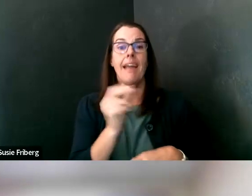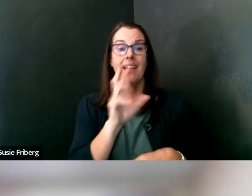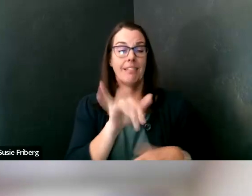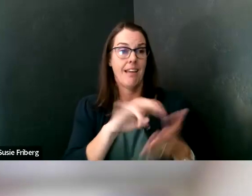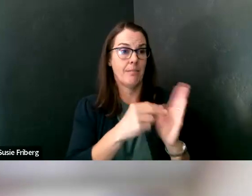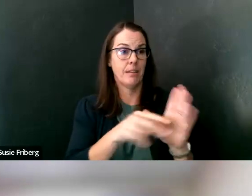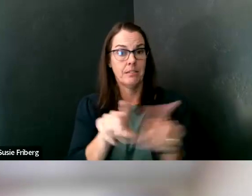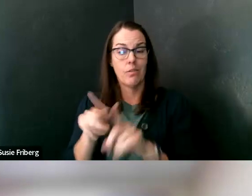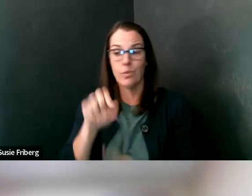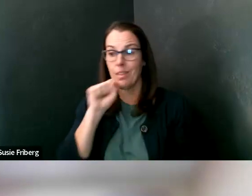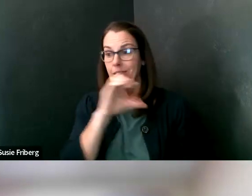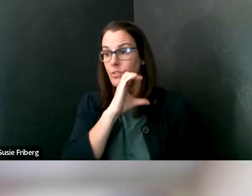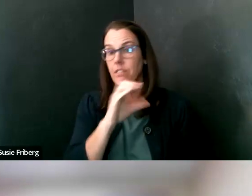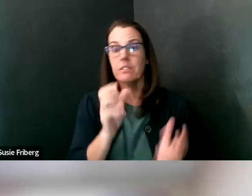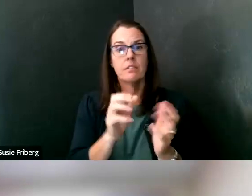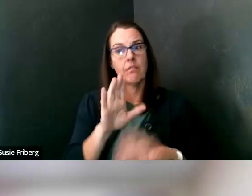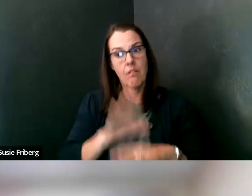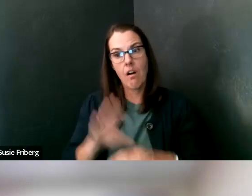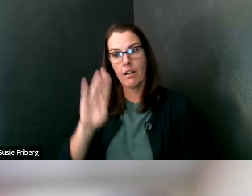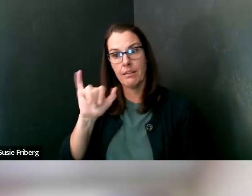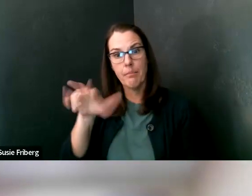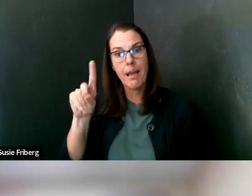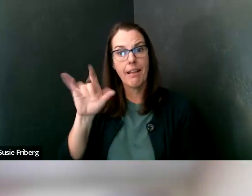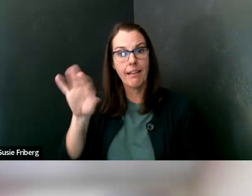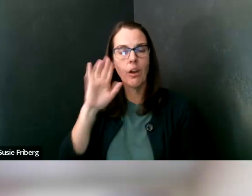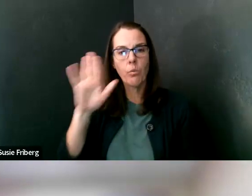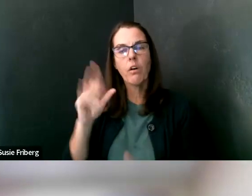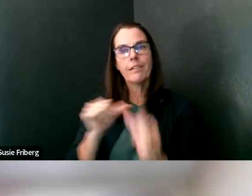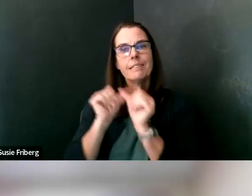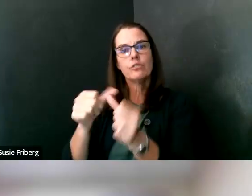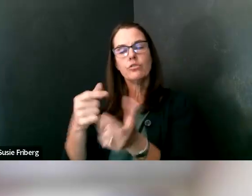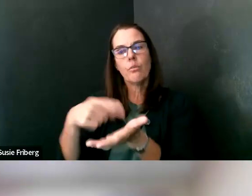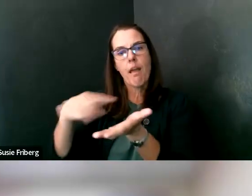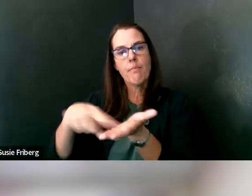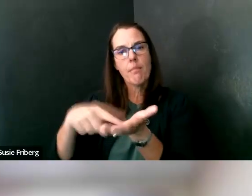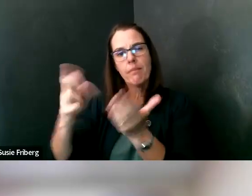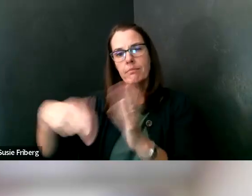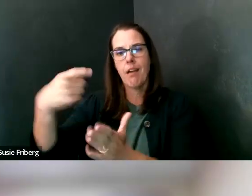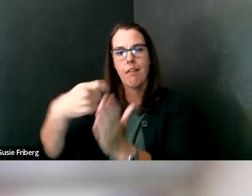seniors on Medicare will pay more for these drugs for a longer time. Um, so Senator Wyden has really